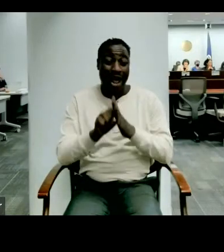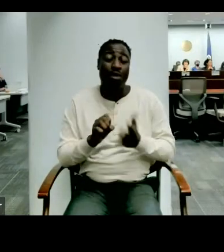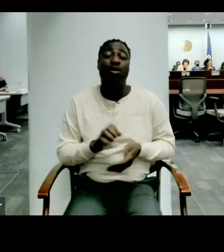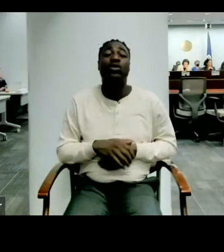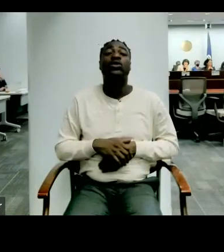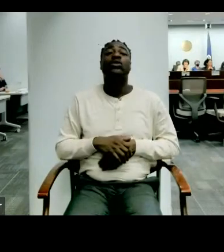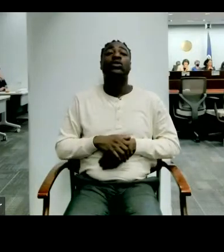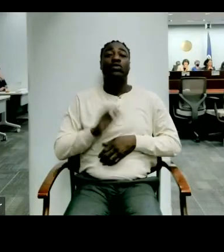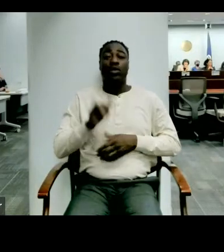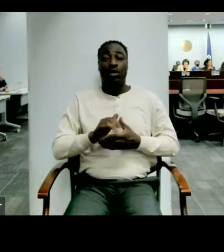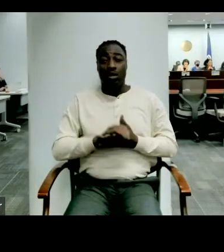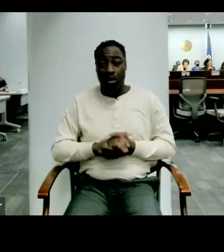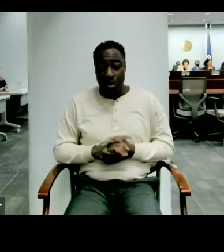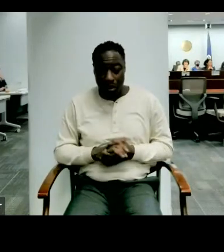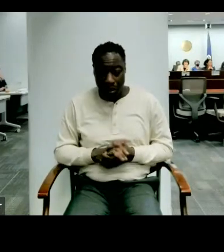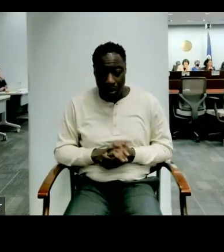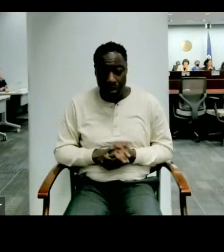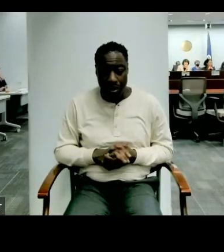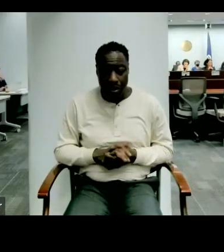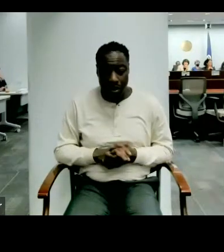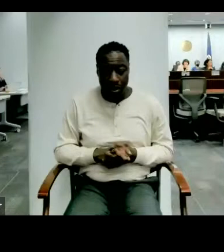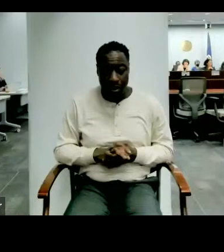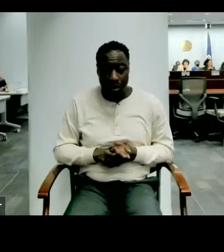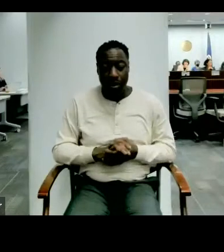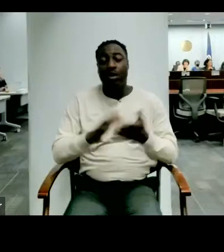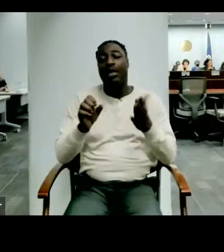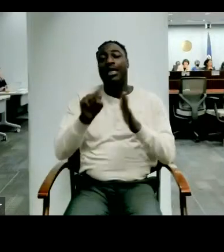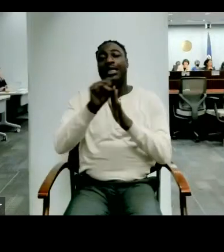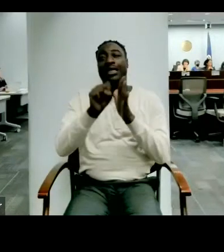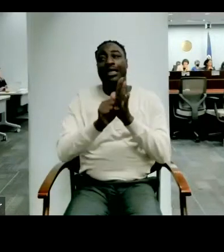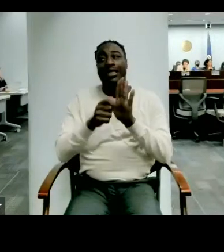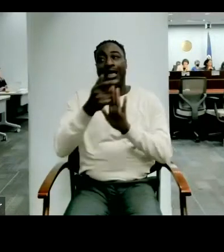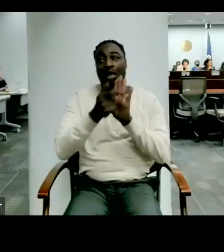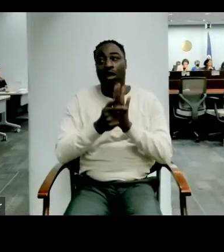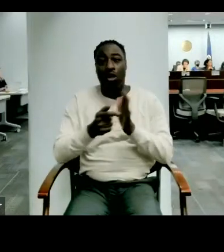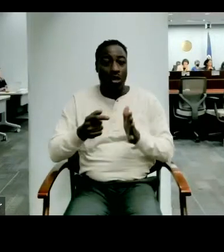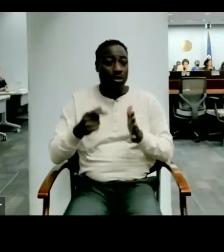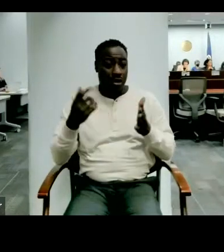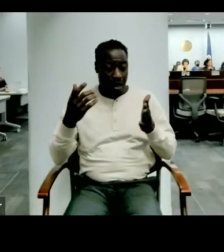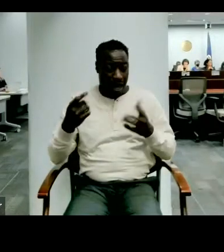problem. A patchwork of State Laws have been adopted in the past four or five